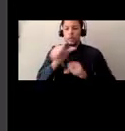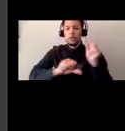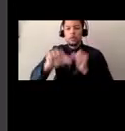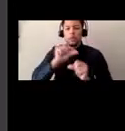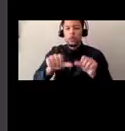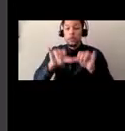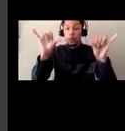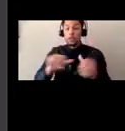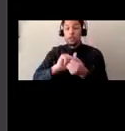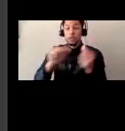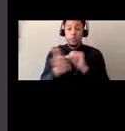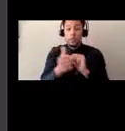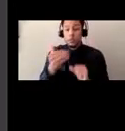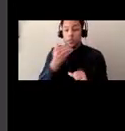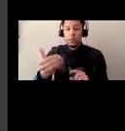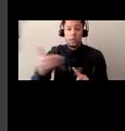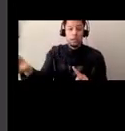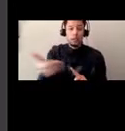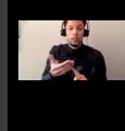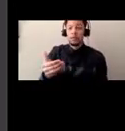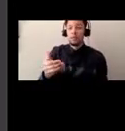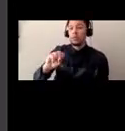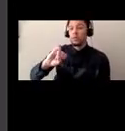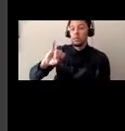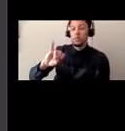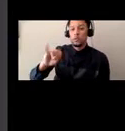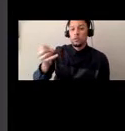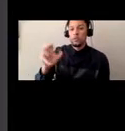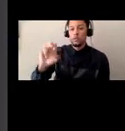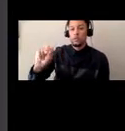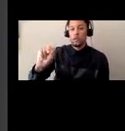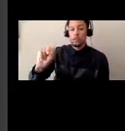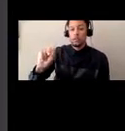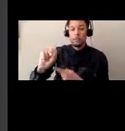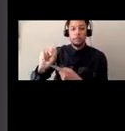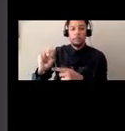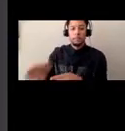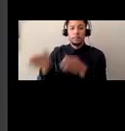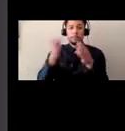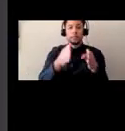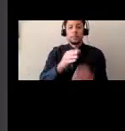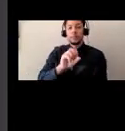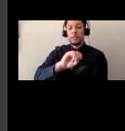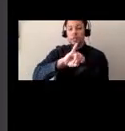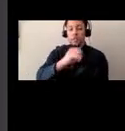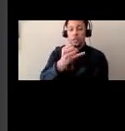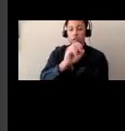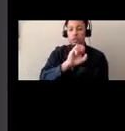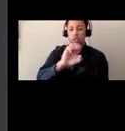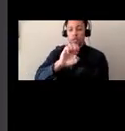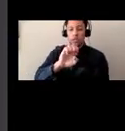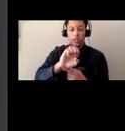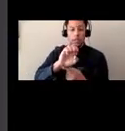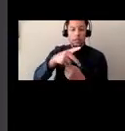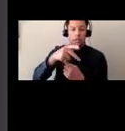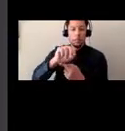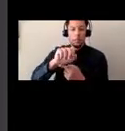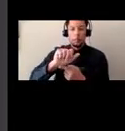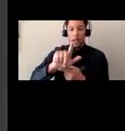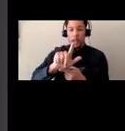So thank you for joining us Jen. Jesse Powell, I see Jesse Powell next in the queue.